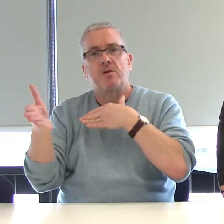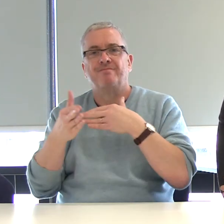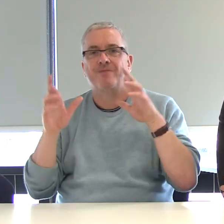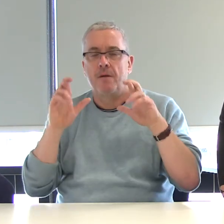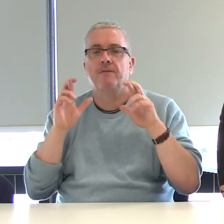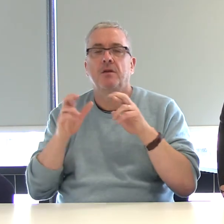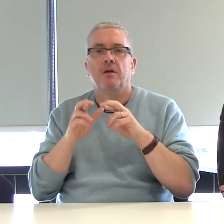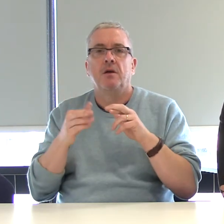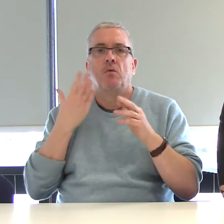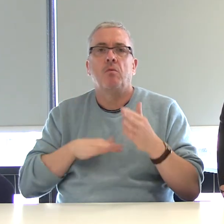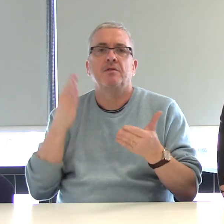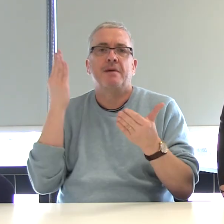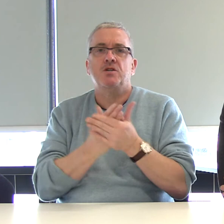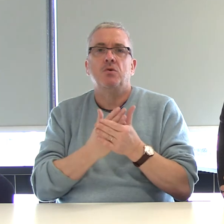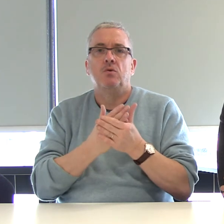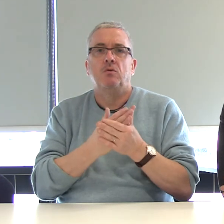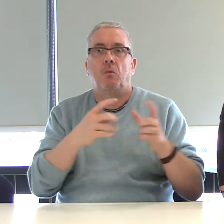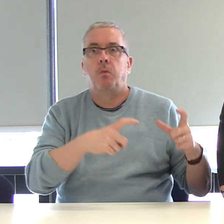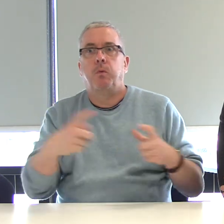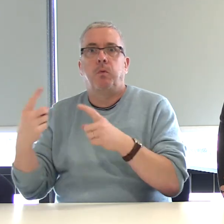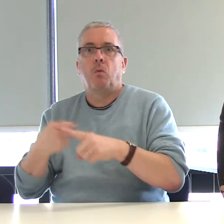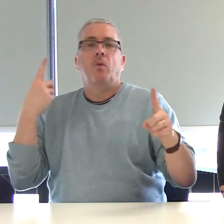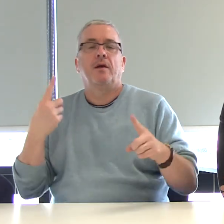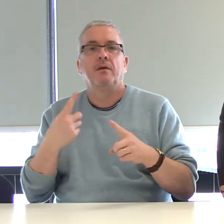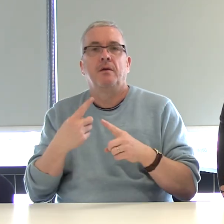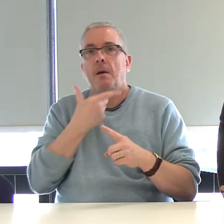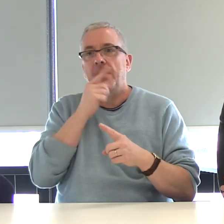We want to be ready to go So that you can come in